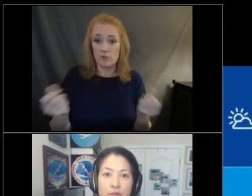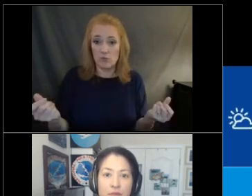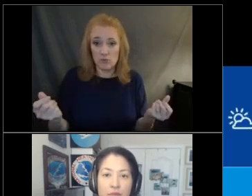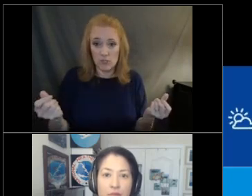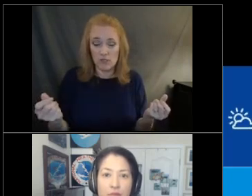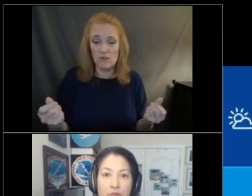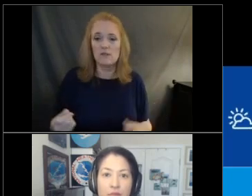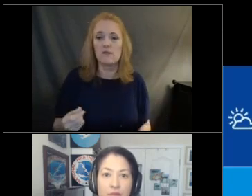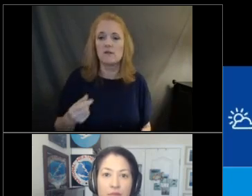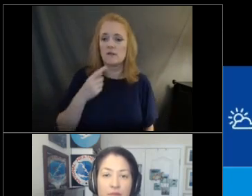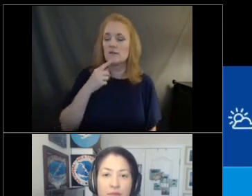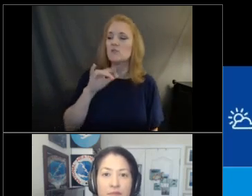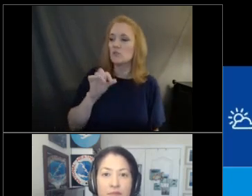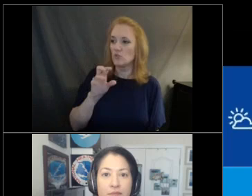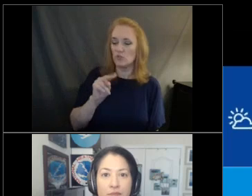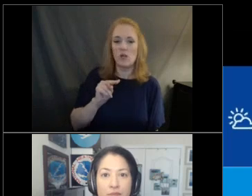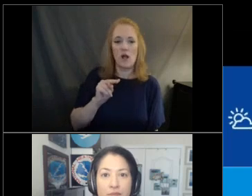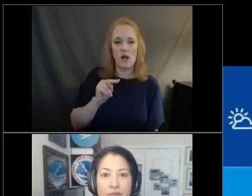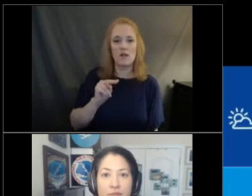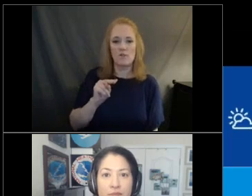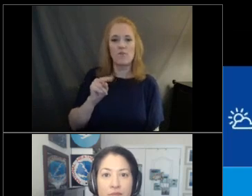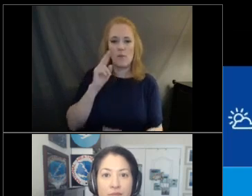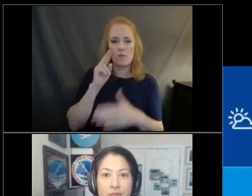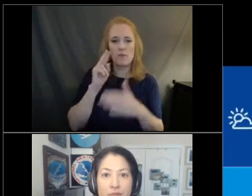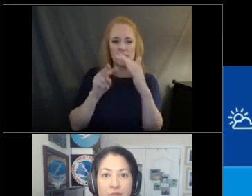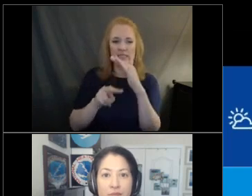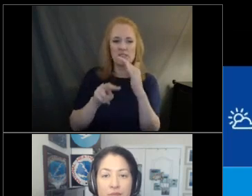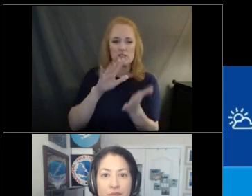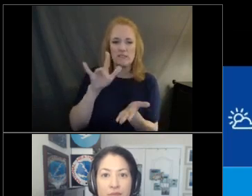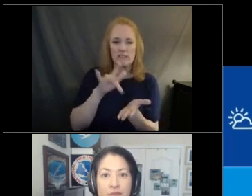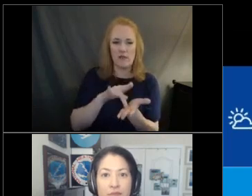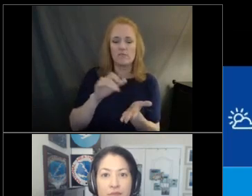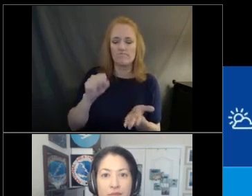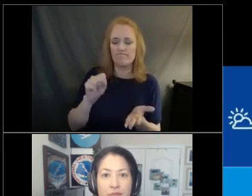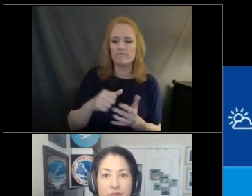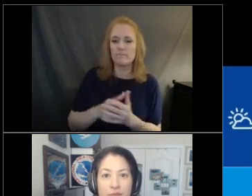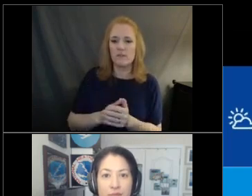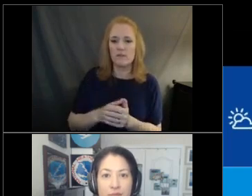Yeah this is Jon from the Climate Prediction Center, I can answer that. We are actually,